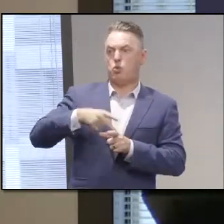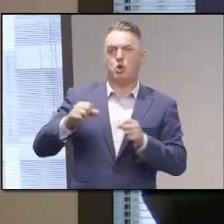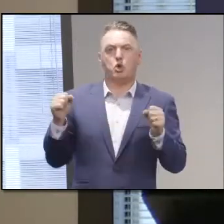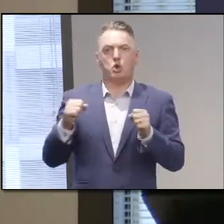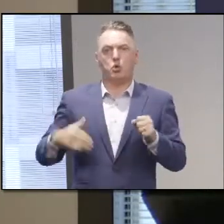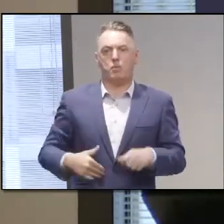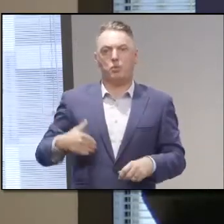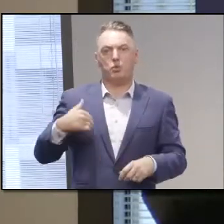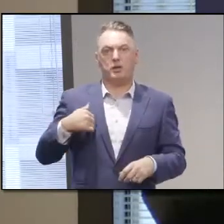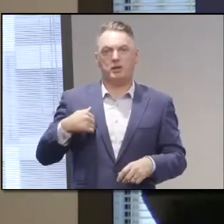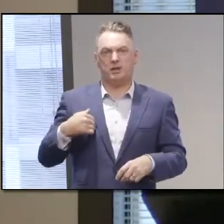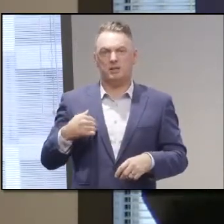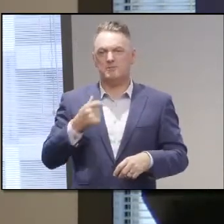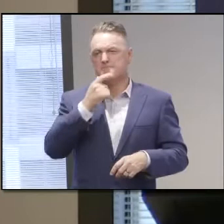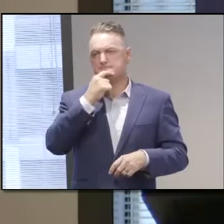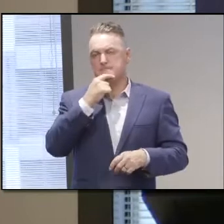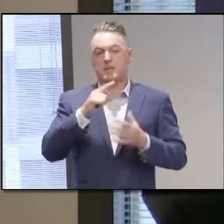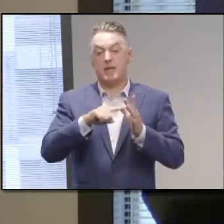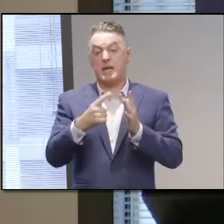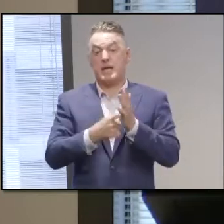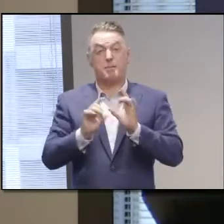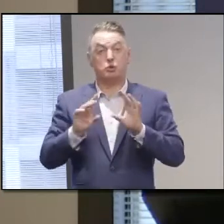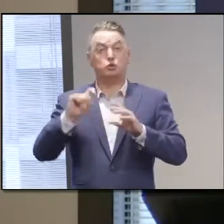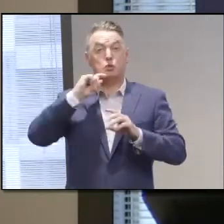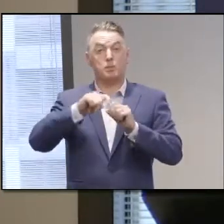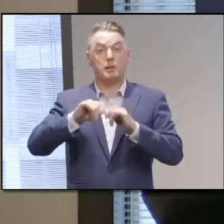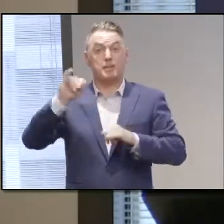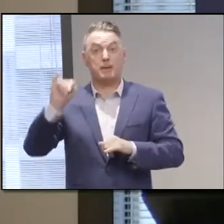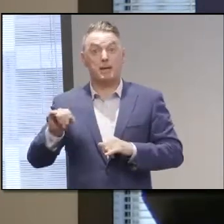where I know that the predicted air pollution is going to be bad and I take responsibility